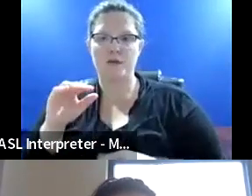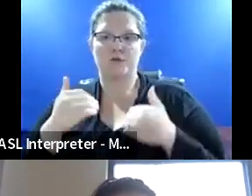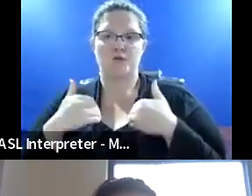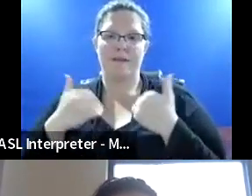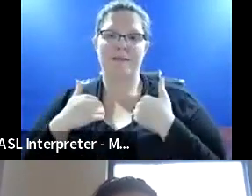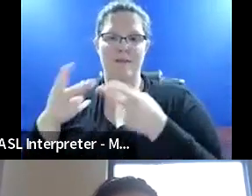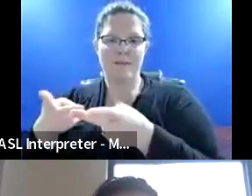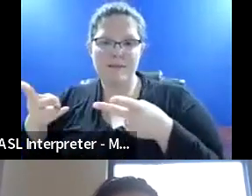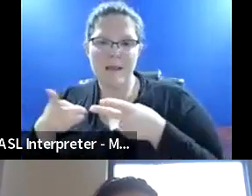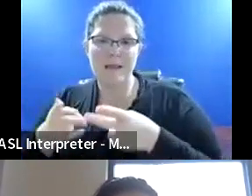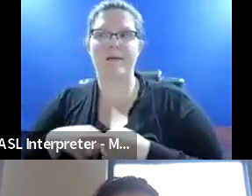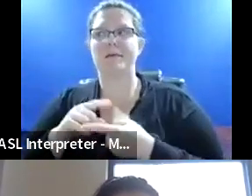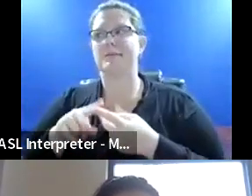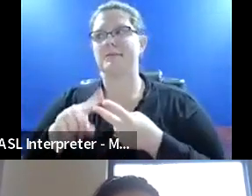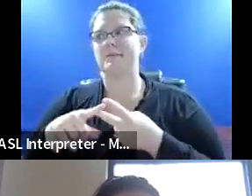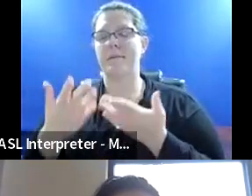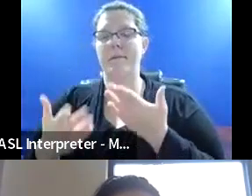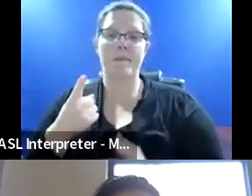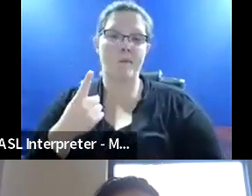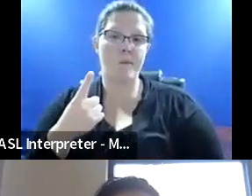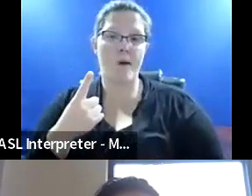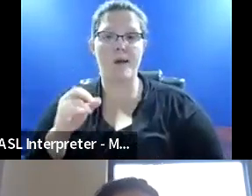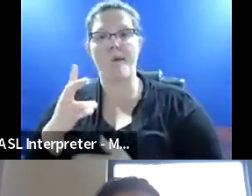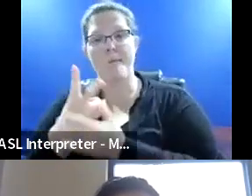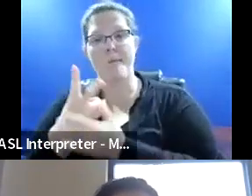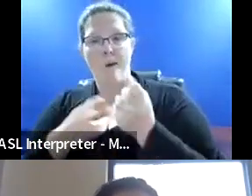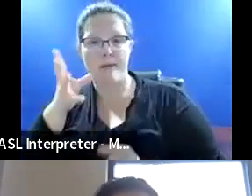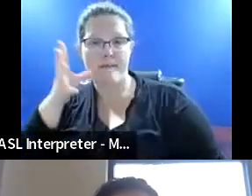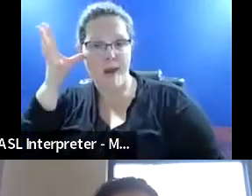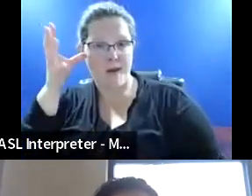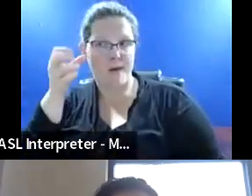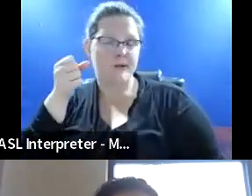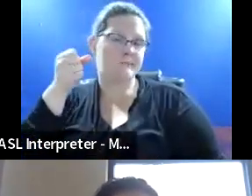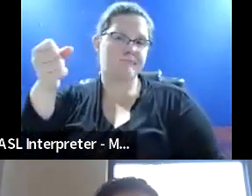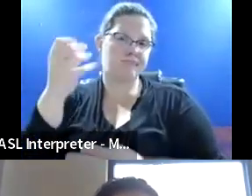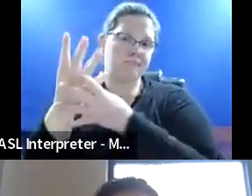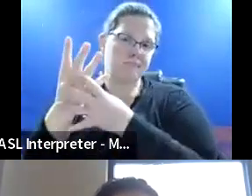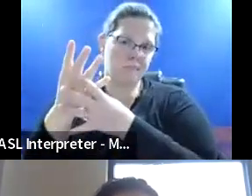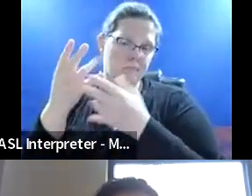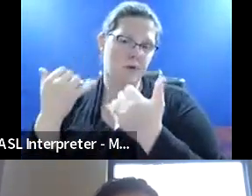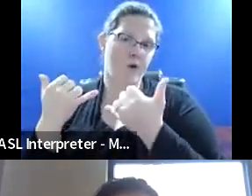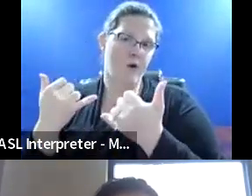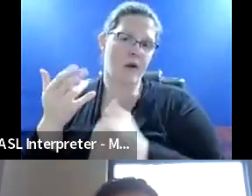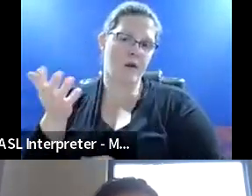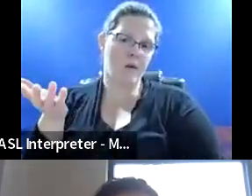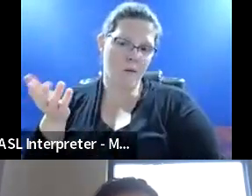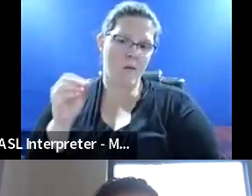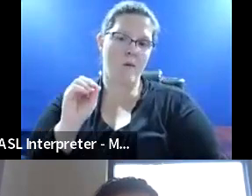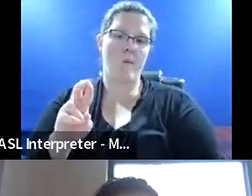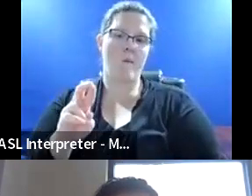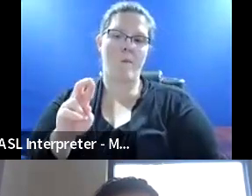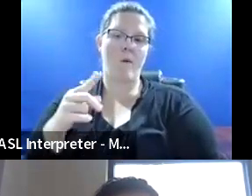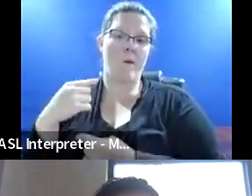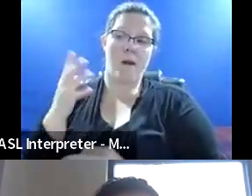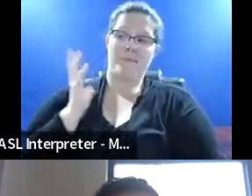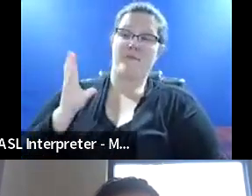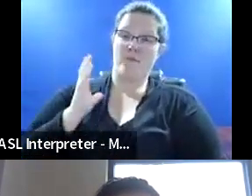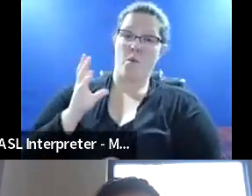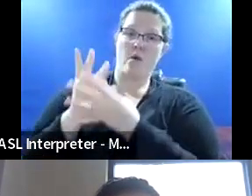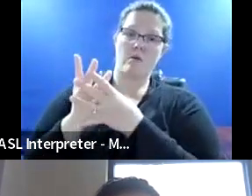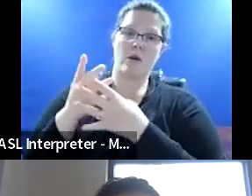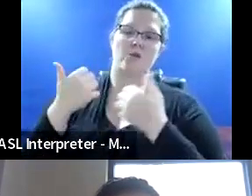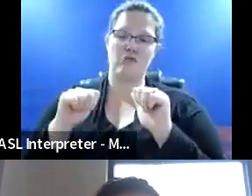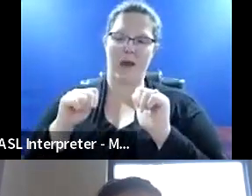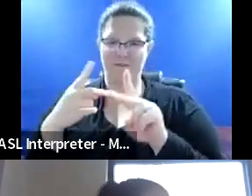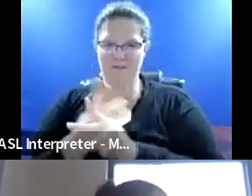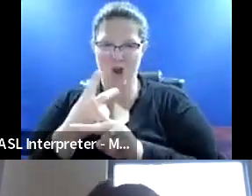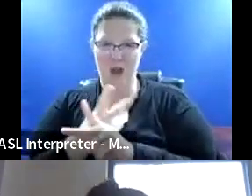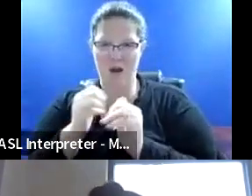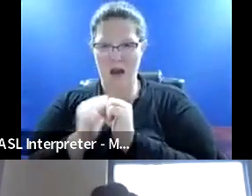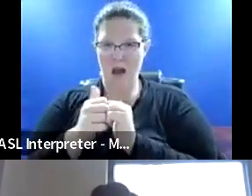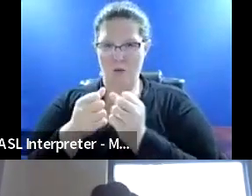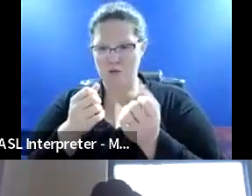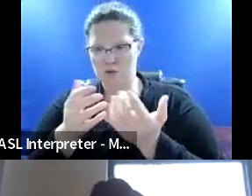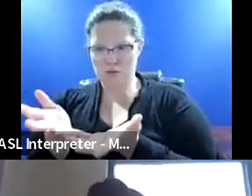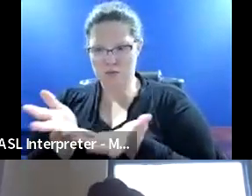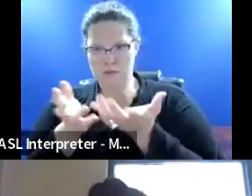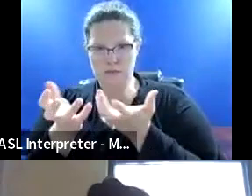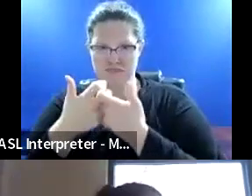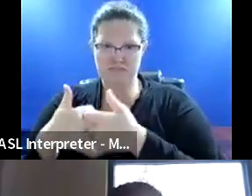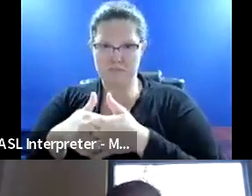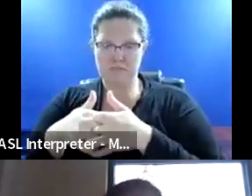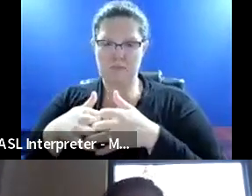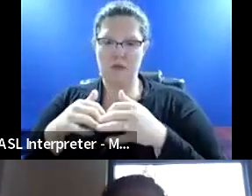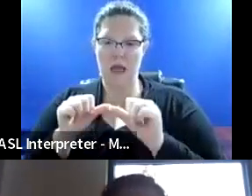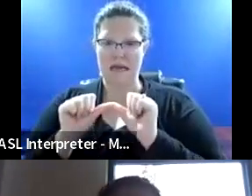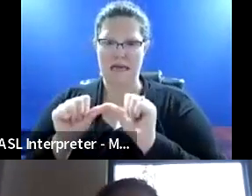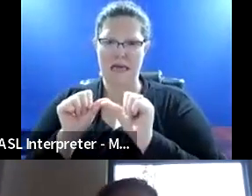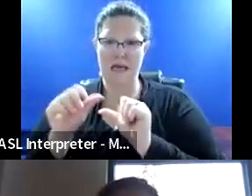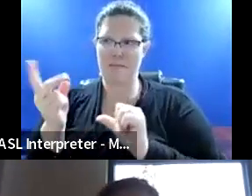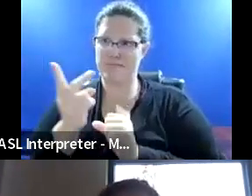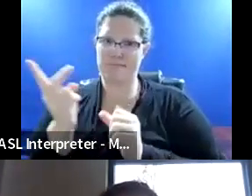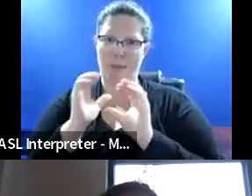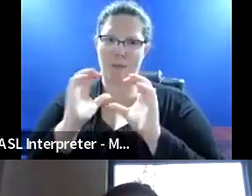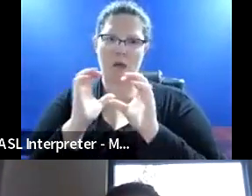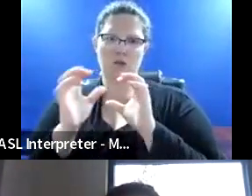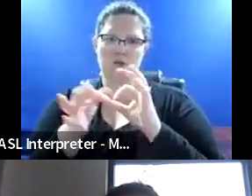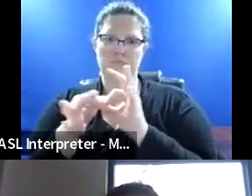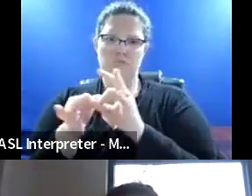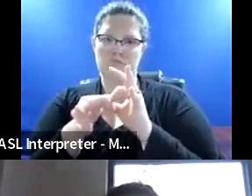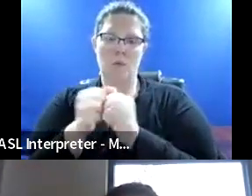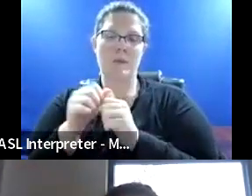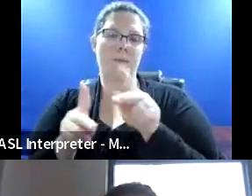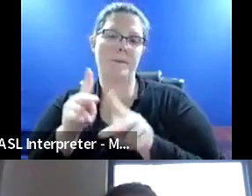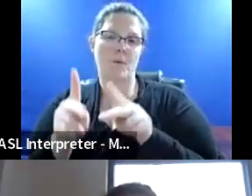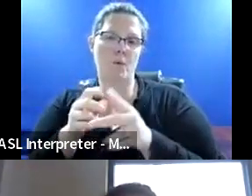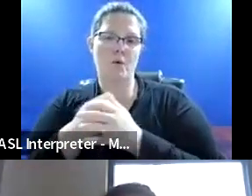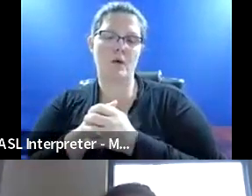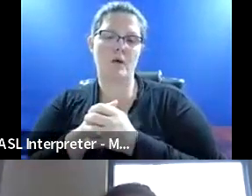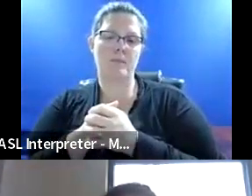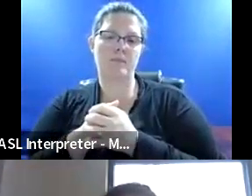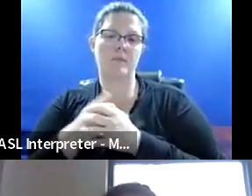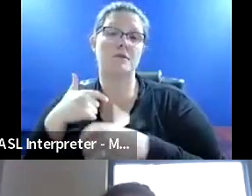HI, EVERYBODY. THIS IS LORE EL KILL PATRICK FROM EVERYBODY COUNTS IN HAMMOND AND MARYVILLE INDIANA, ALSO FROM AN ORGANIZATION CALLED SAVING OUR FAMILIES AND IN THAT SECOND ORGANIZATION, SAVING OUR FAMILIES, WE'VE ACTUALLY BEEN WORKING A GREAT DEAL WITH YOUNG PEOPLE WHO HAVE ALL TYPES OF RELATIONSHIPS TO IMPRISONMENT.